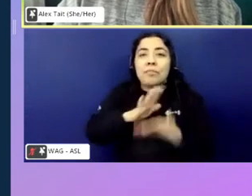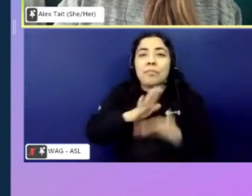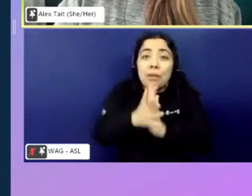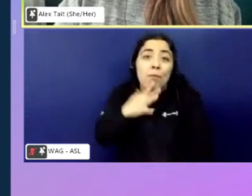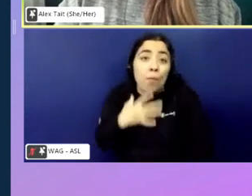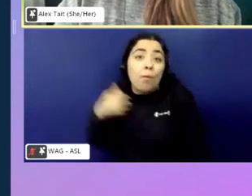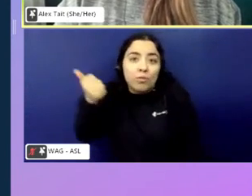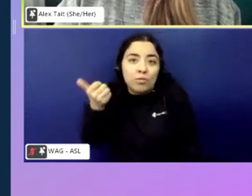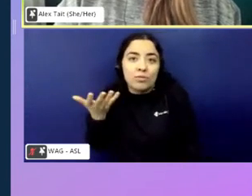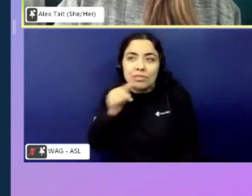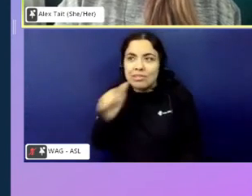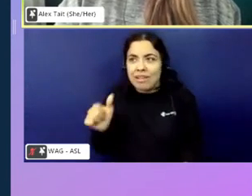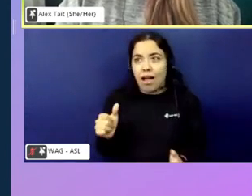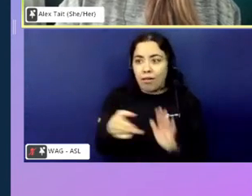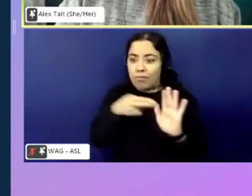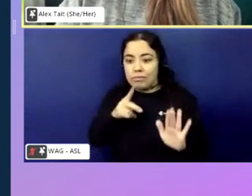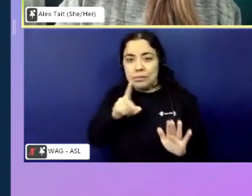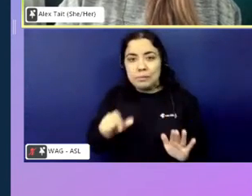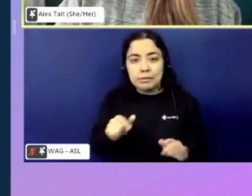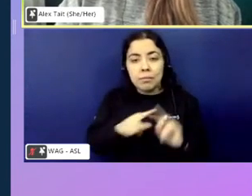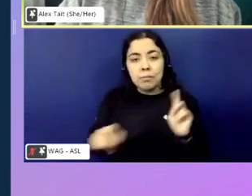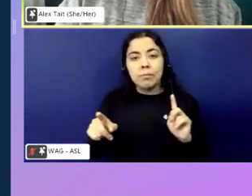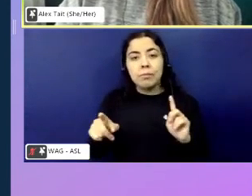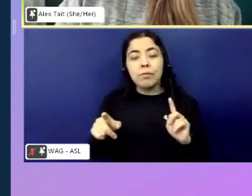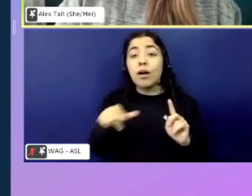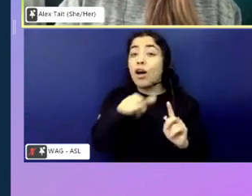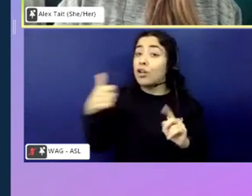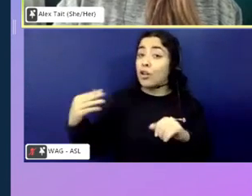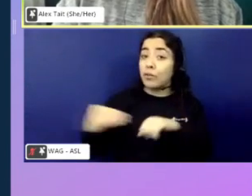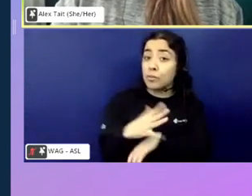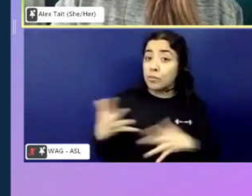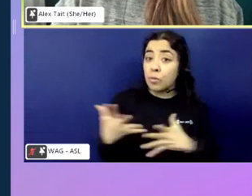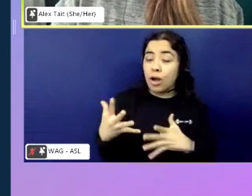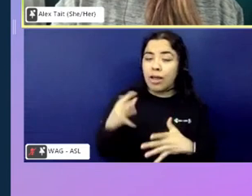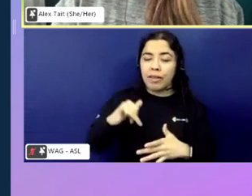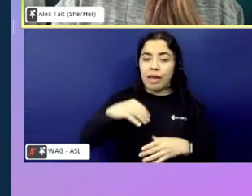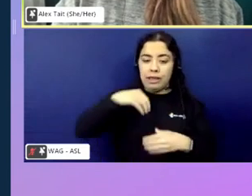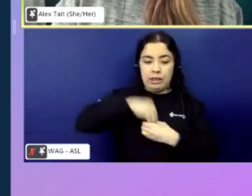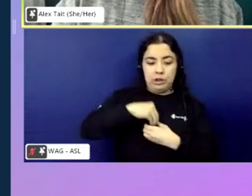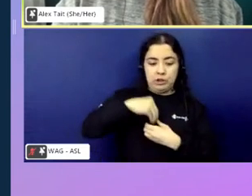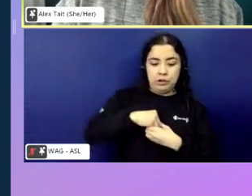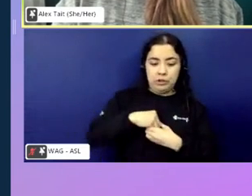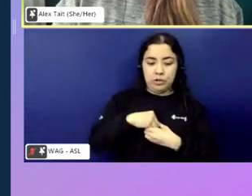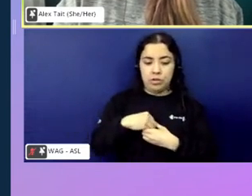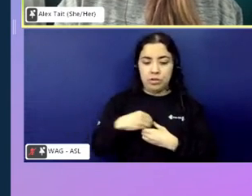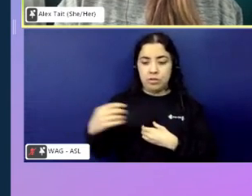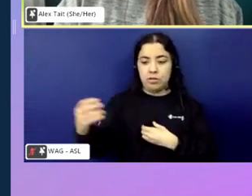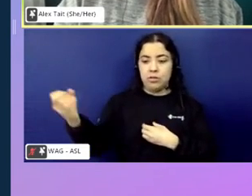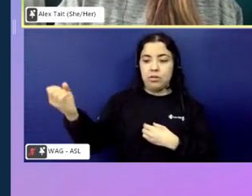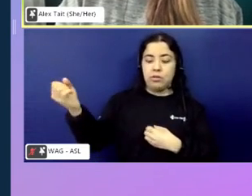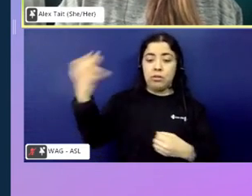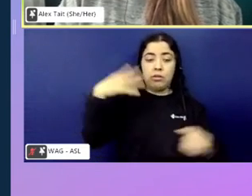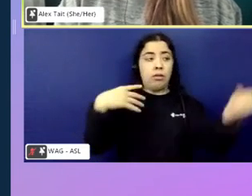of folks will just consider that part of normative aging and not consider it a disability. But the other